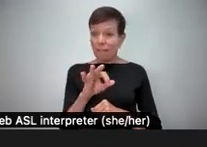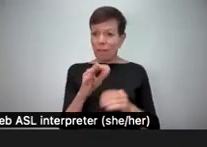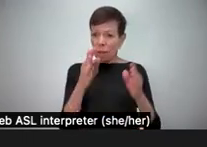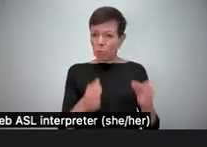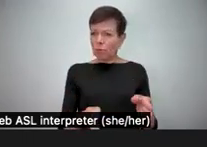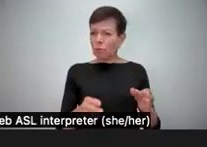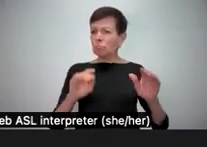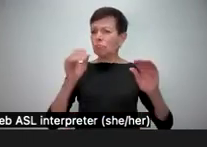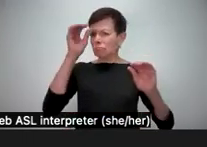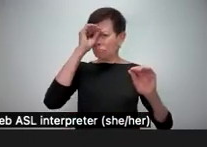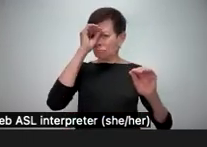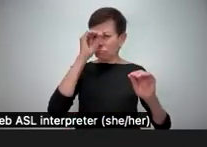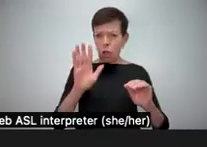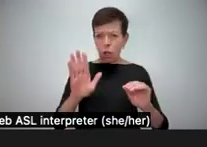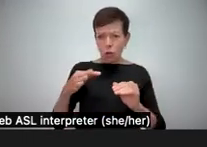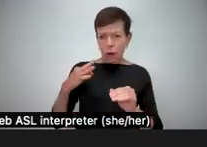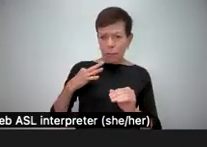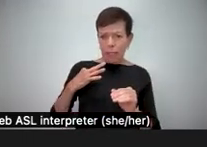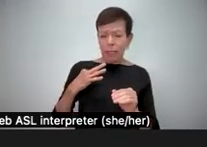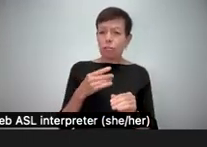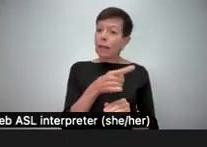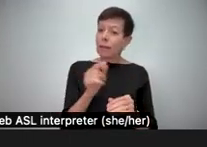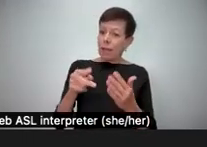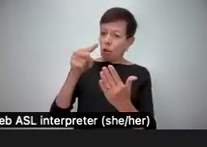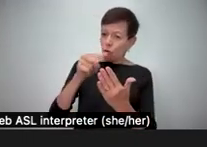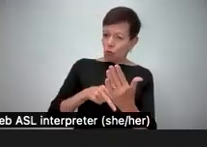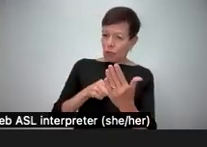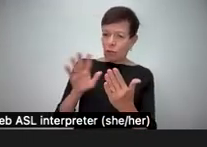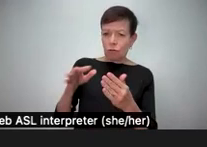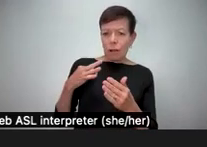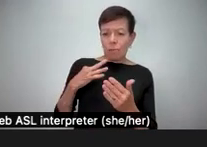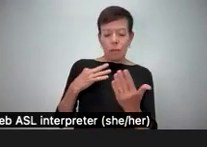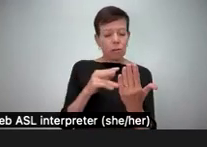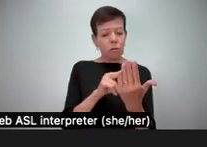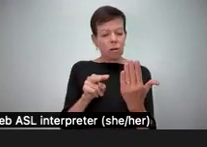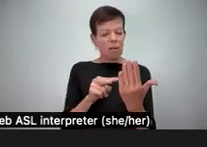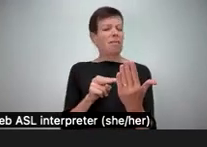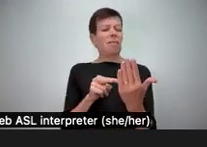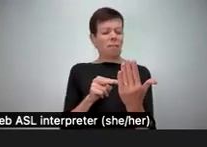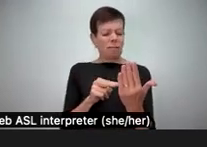spot some gaps or assumptions that you're making in your application.